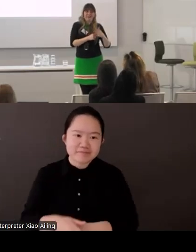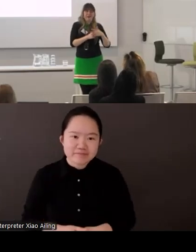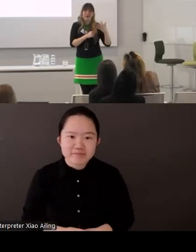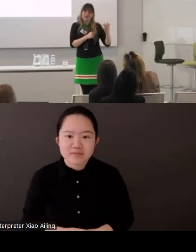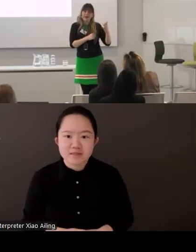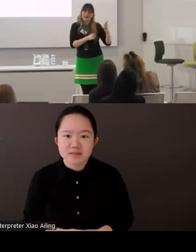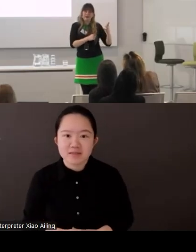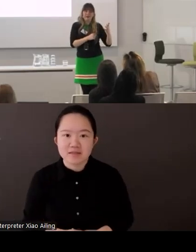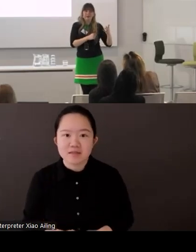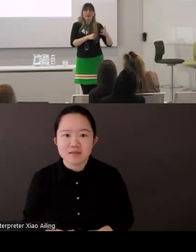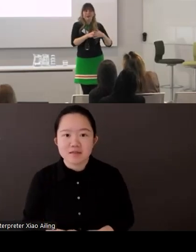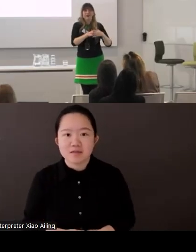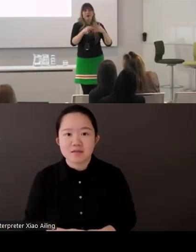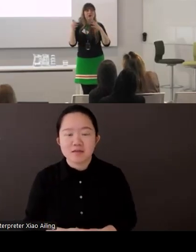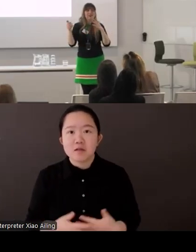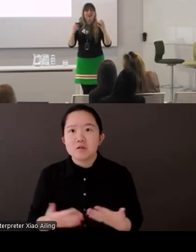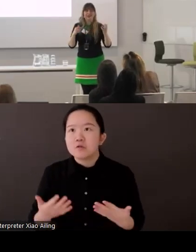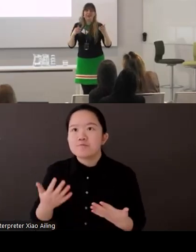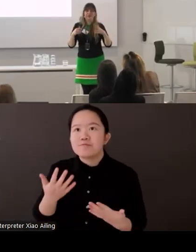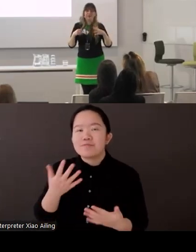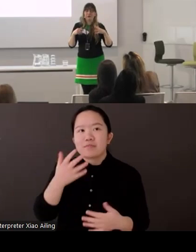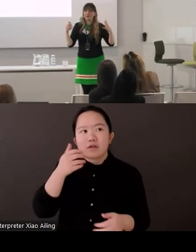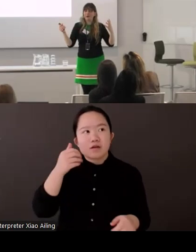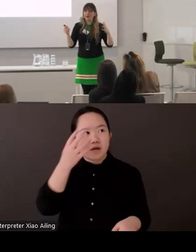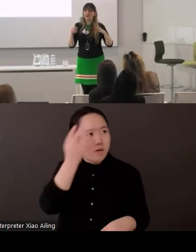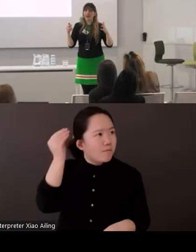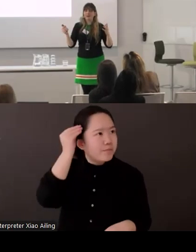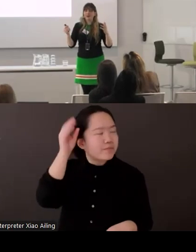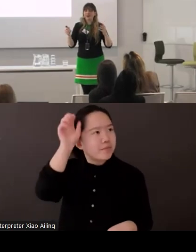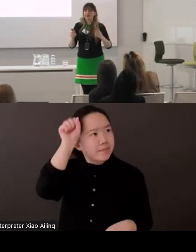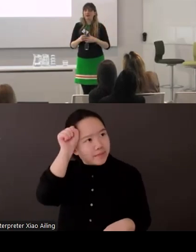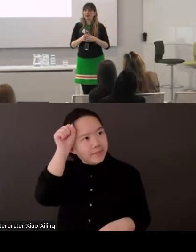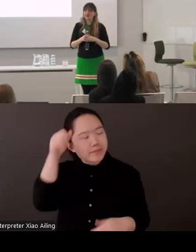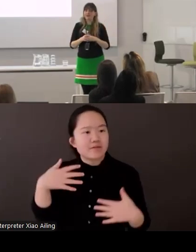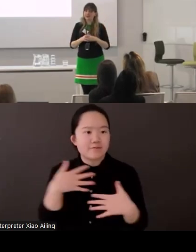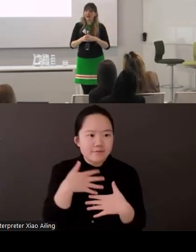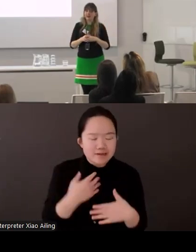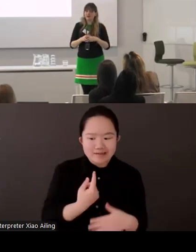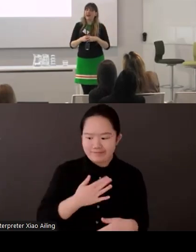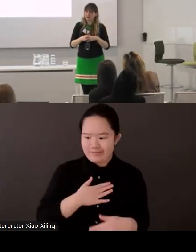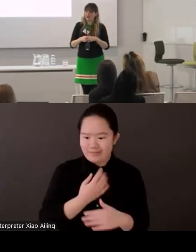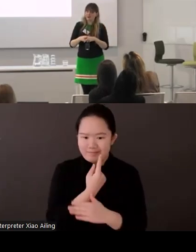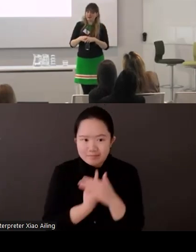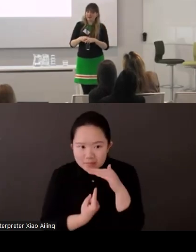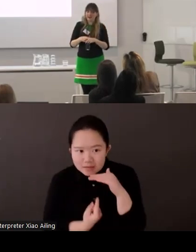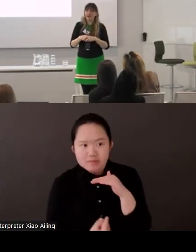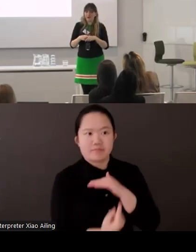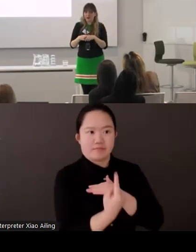I remember I was afraid to be me within that framework of time, people also just started to write about disability and a whole other,